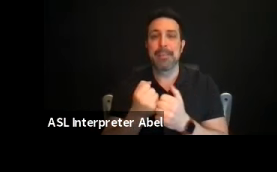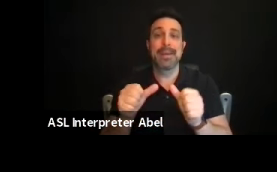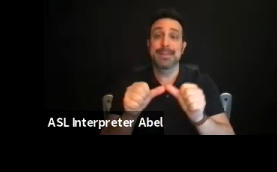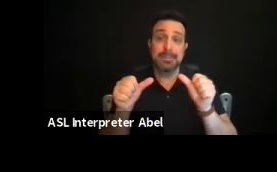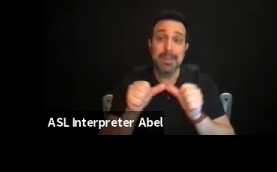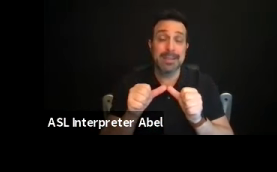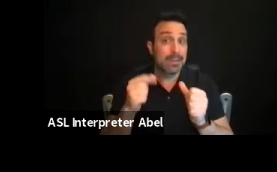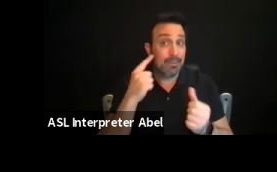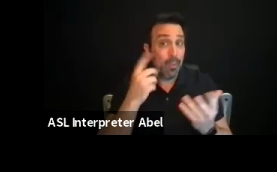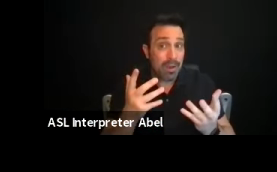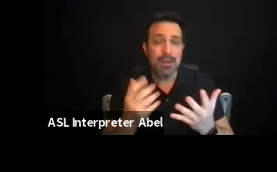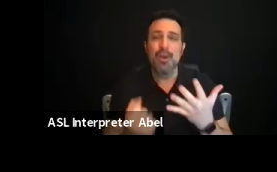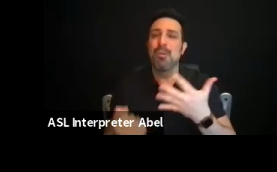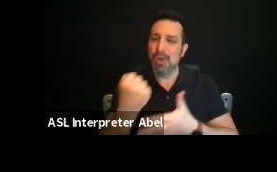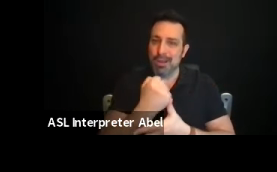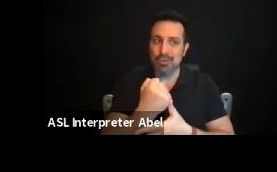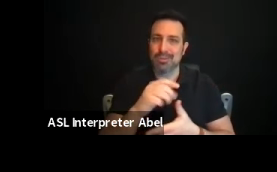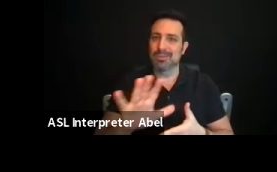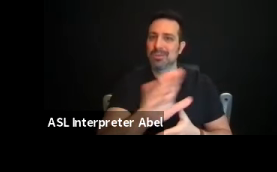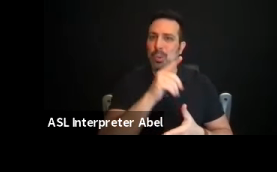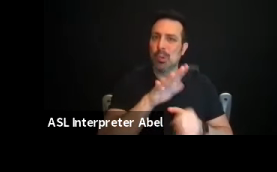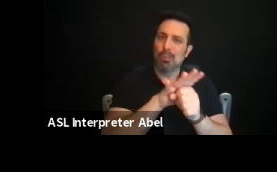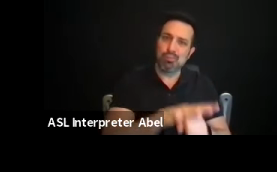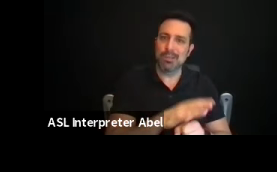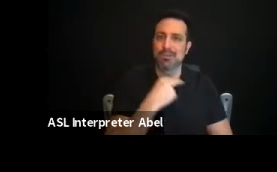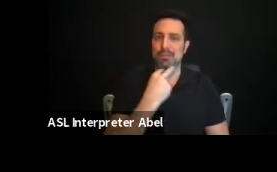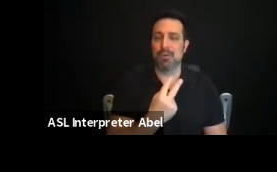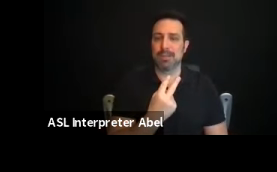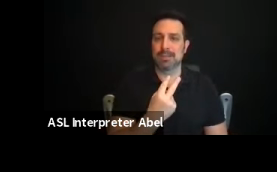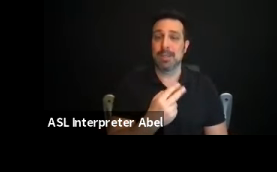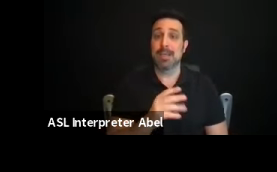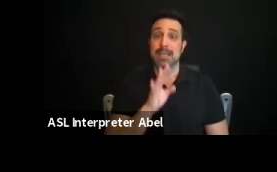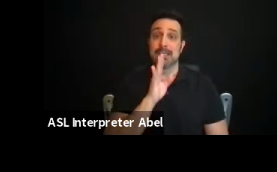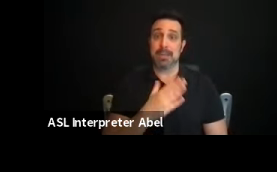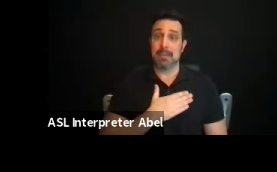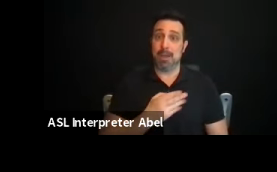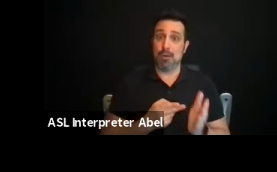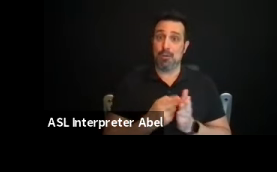people of color voices and experiences. This will look like